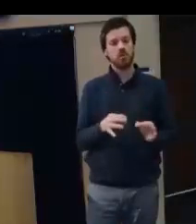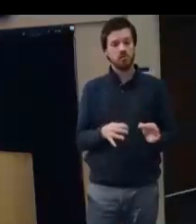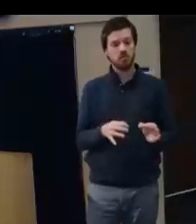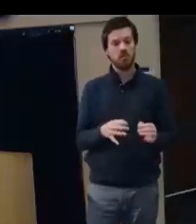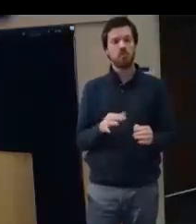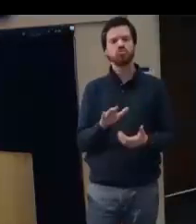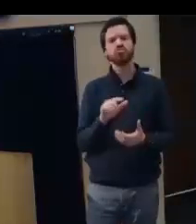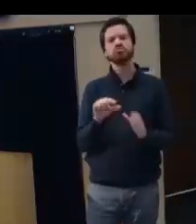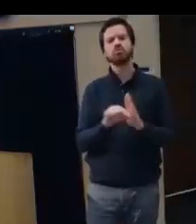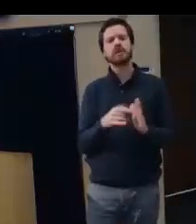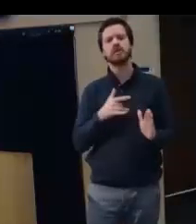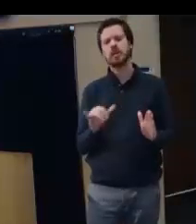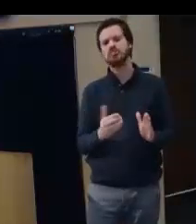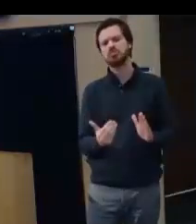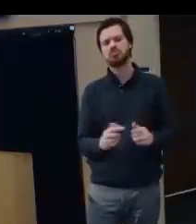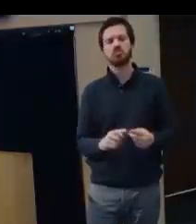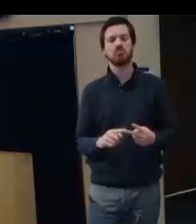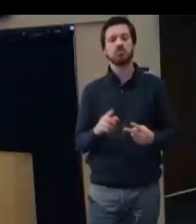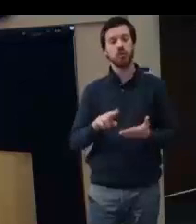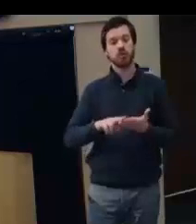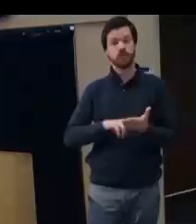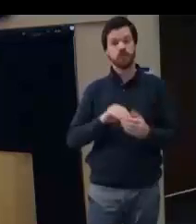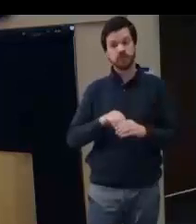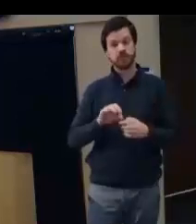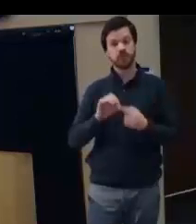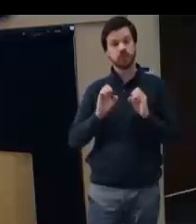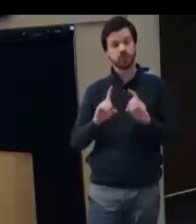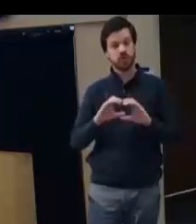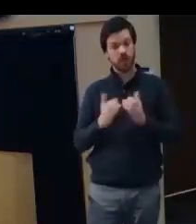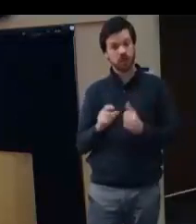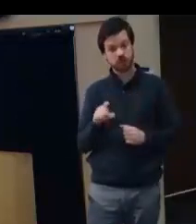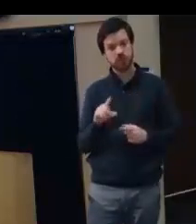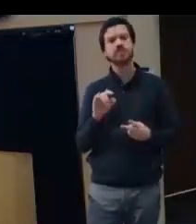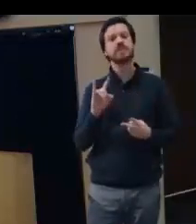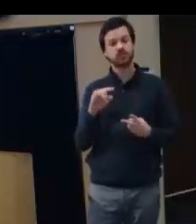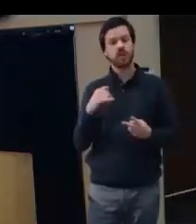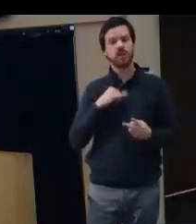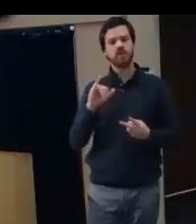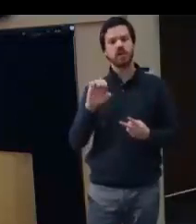were your grades like were you ever enrolled in special ed classes did you have an individualized